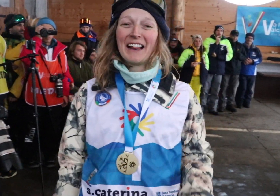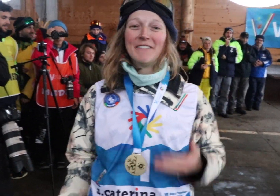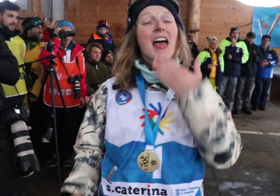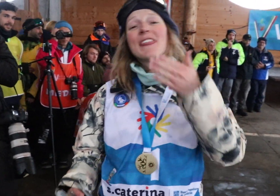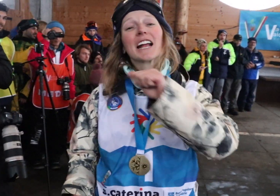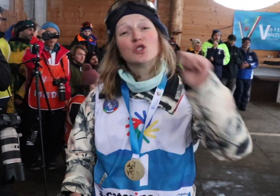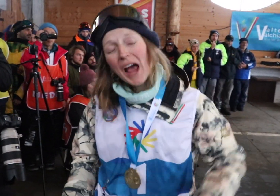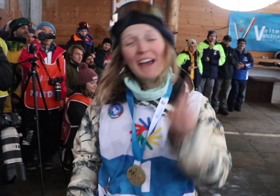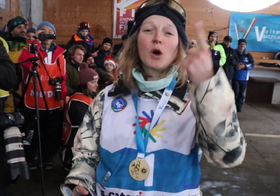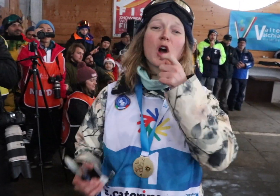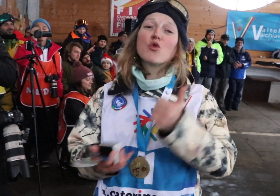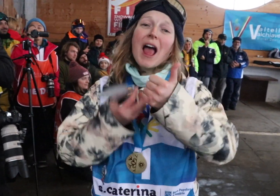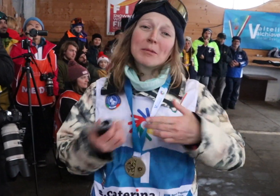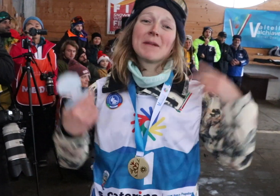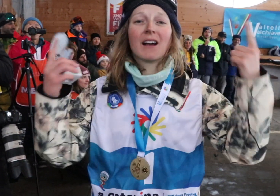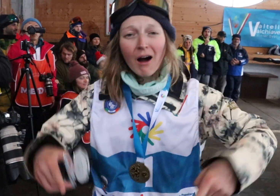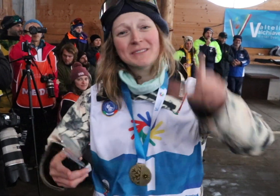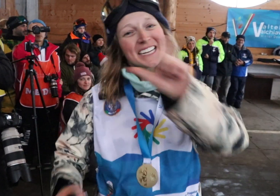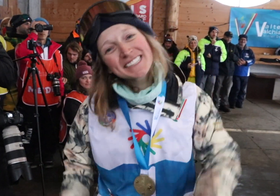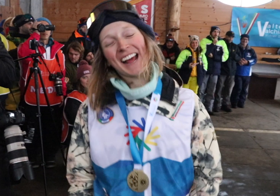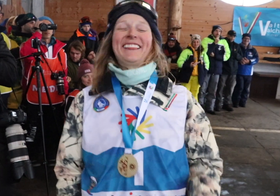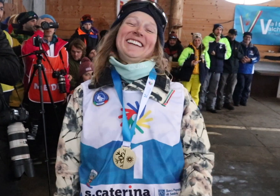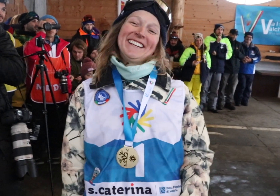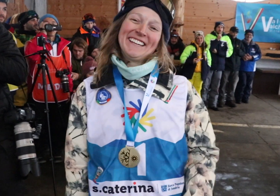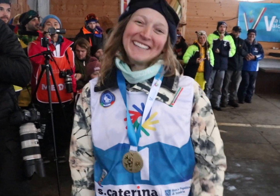Thank you to everyone who helped me come to Italy!